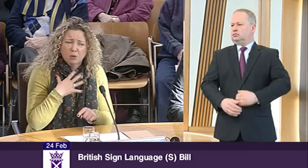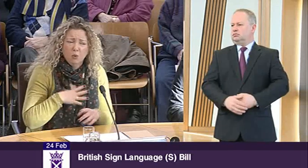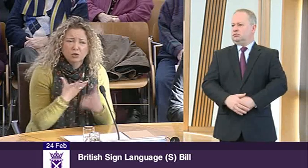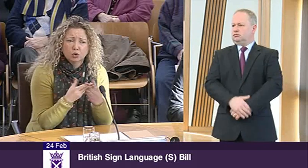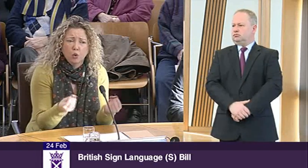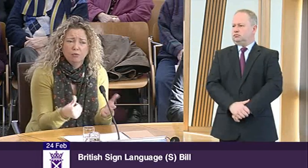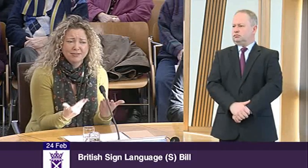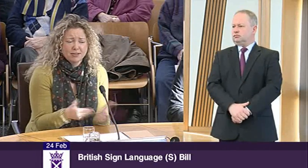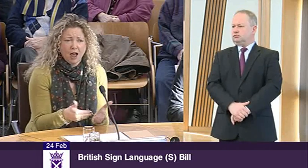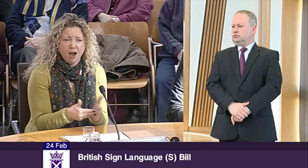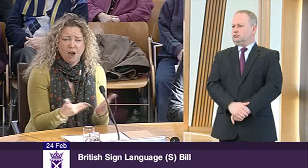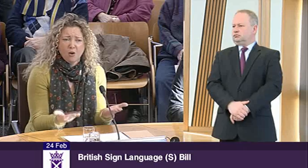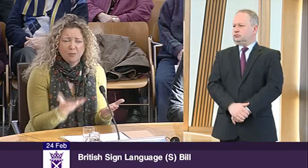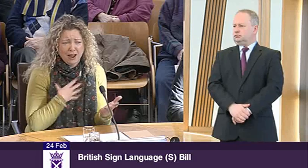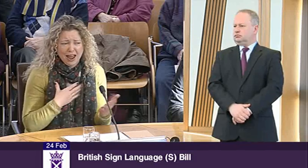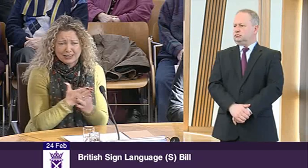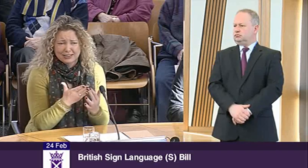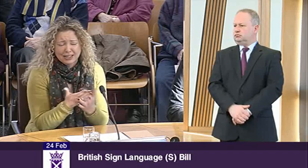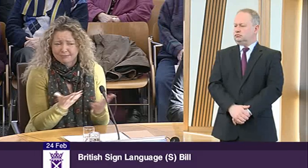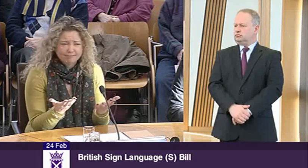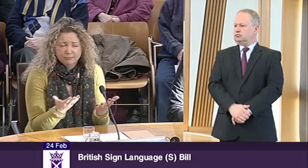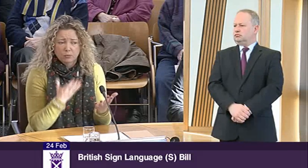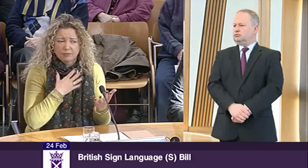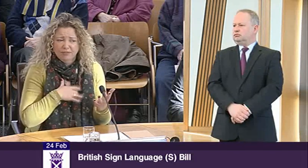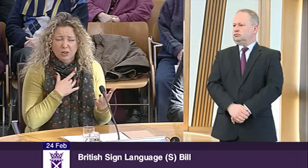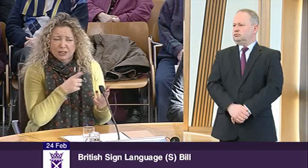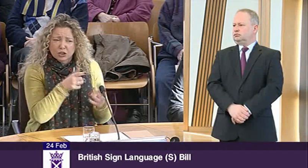The people there told me that I had to come back in two weeks, because that was when they